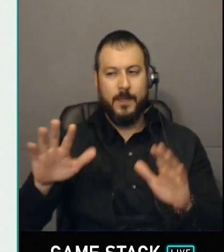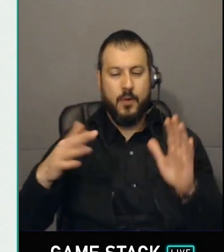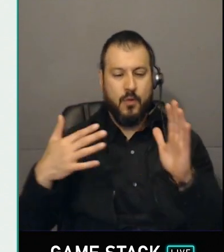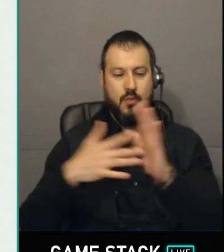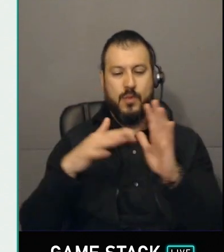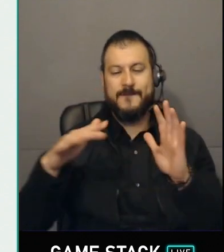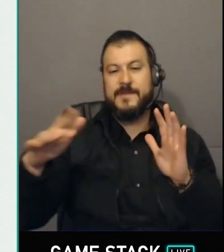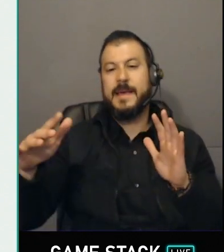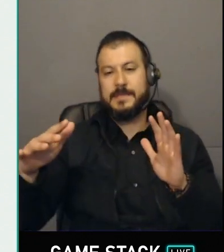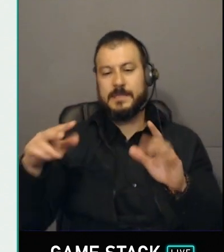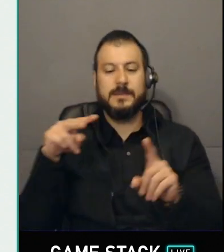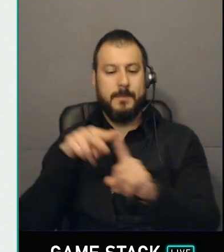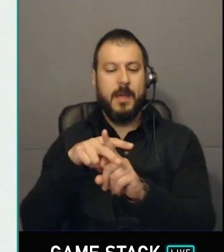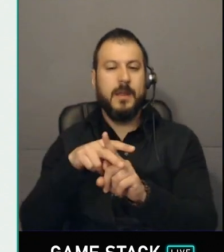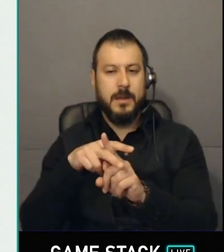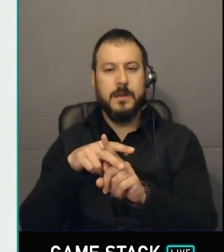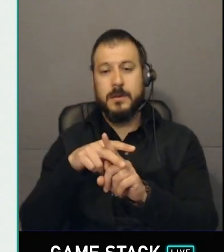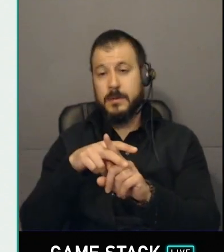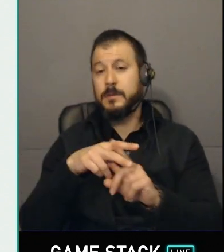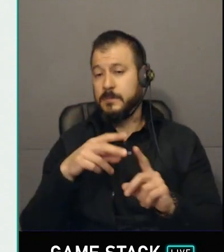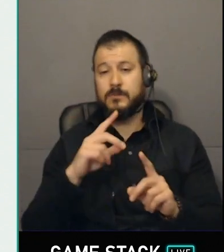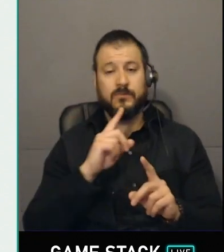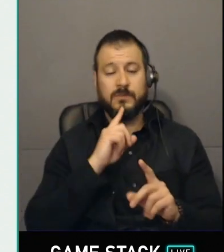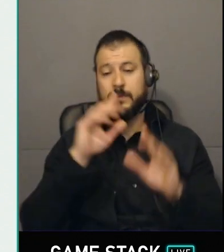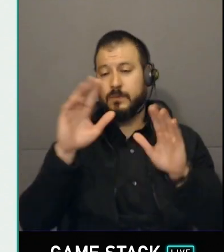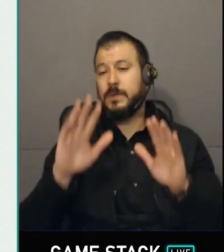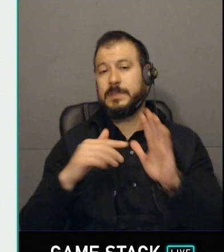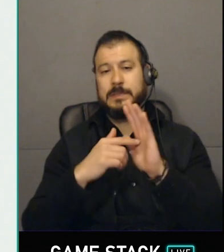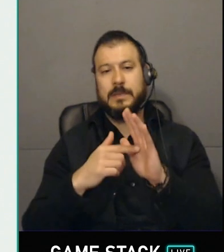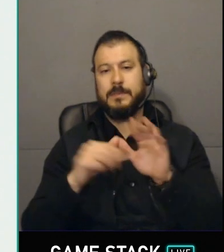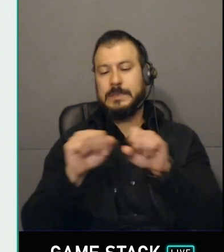plugin is a great example of a system that allows